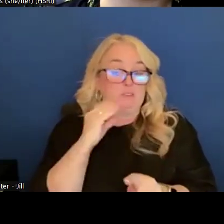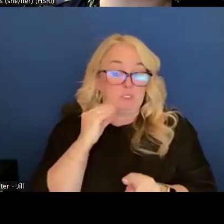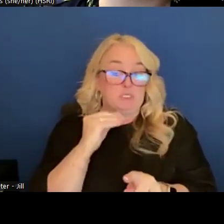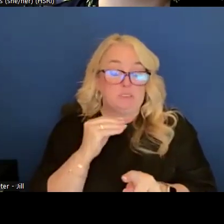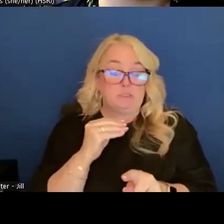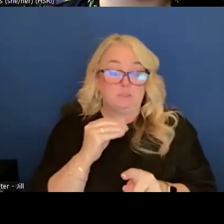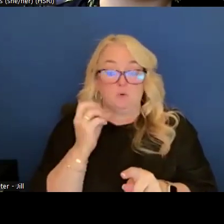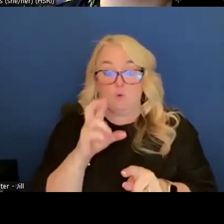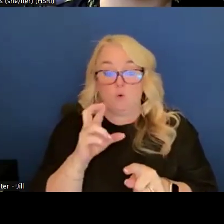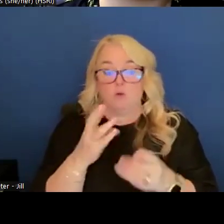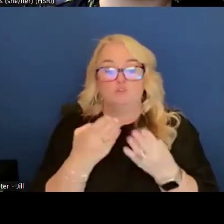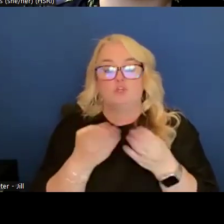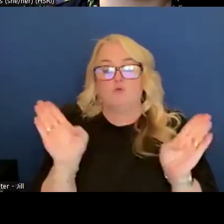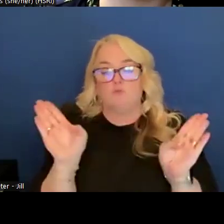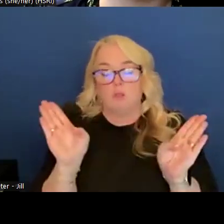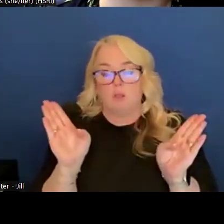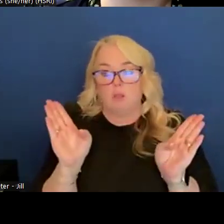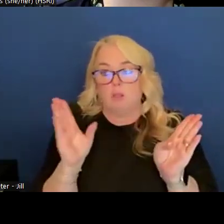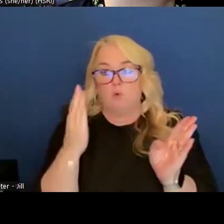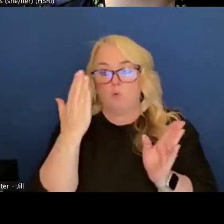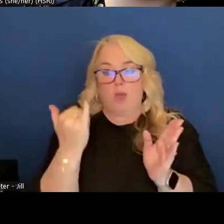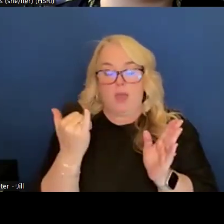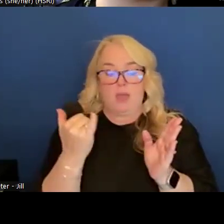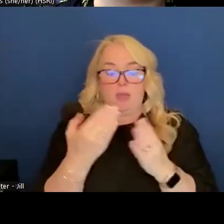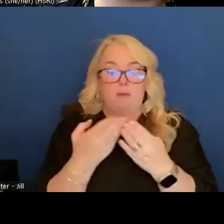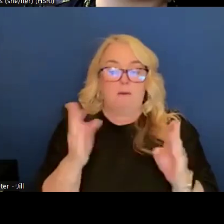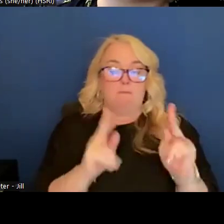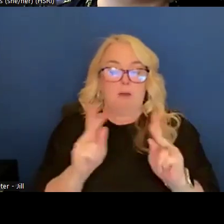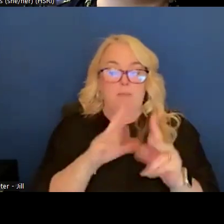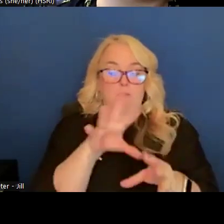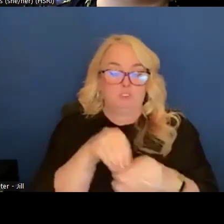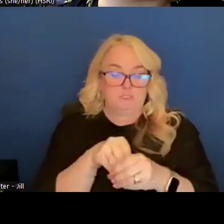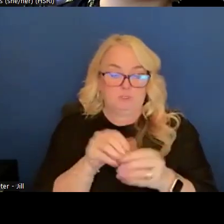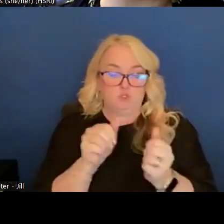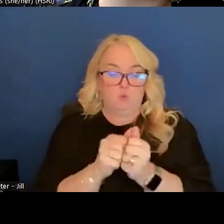know, in general, why is our public participation and commenting important?